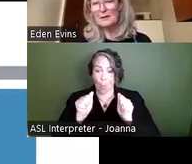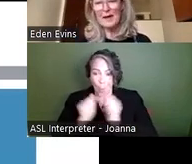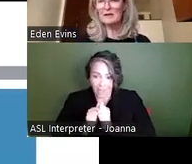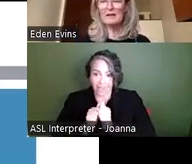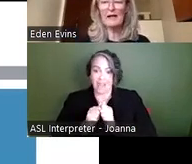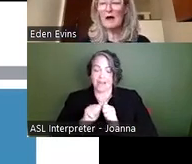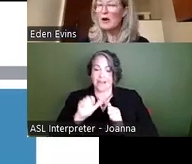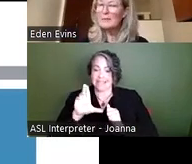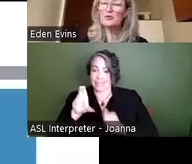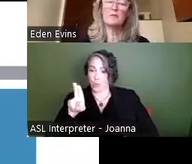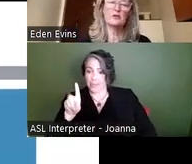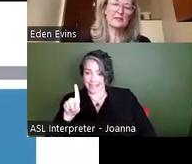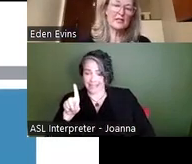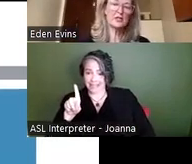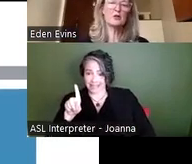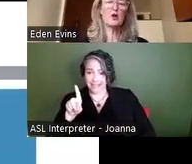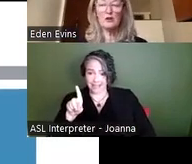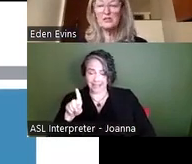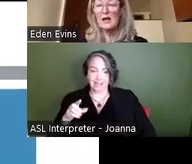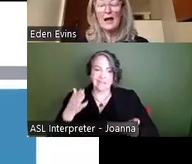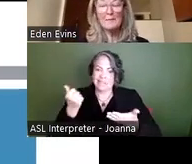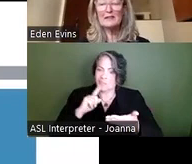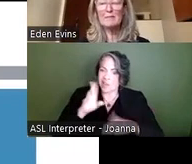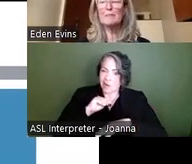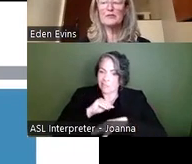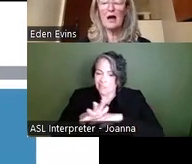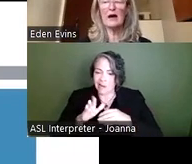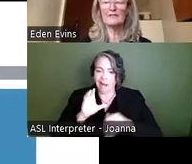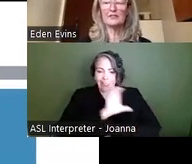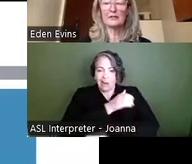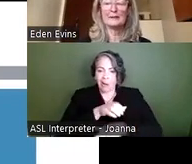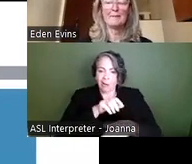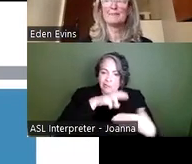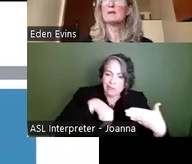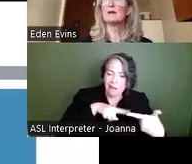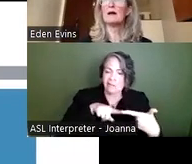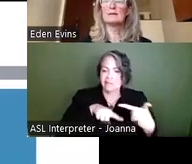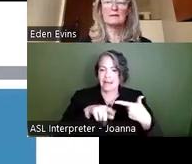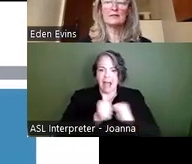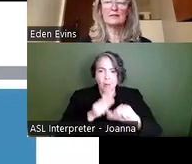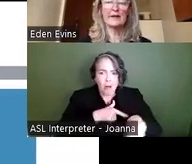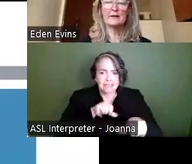impact clinical outcomes, treatment utilization, cost, and mainly people's lives. Next study,